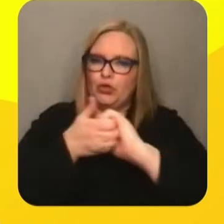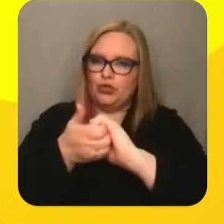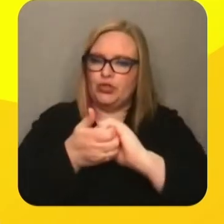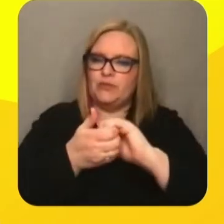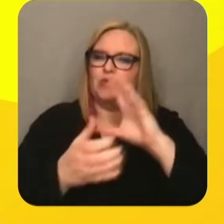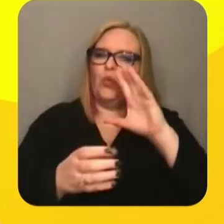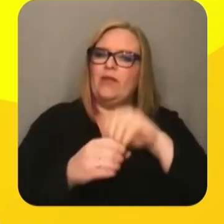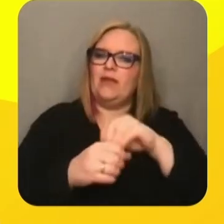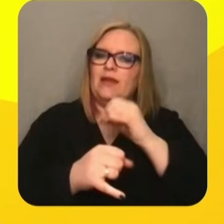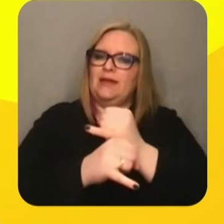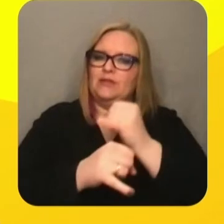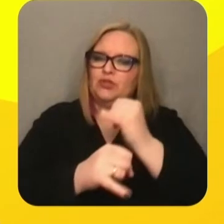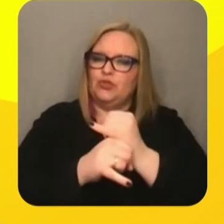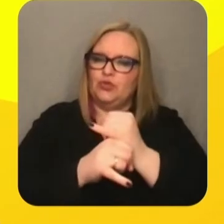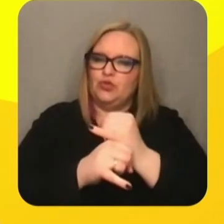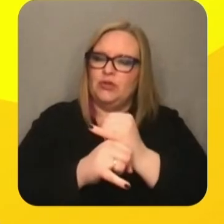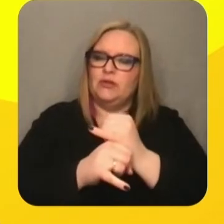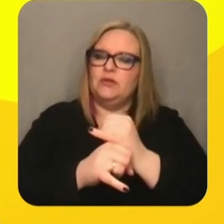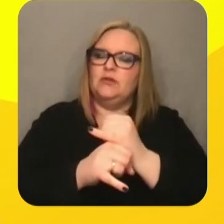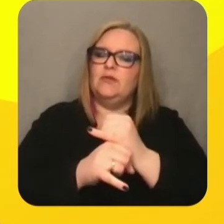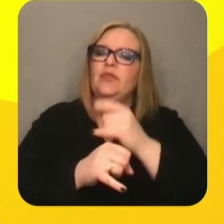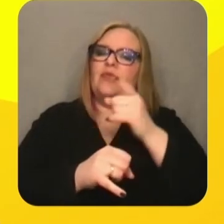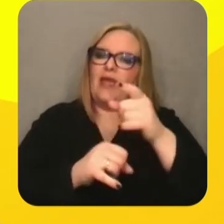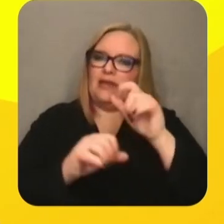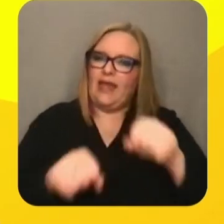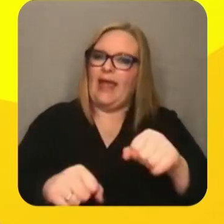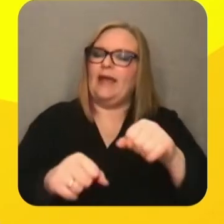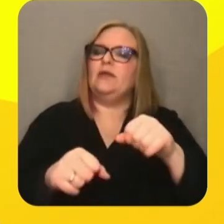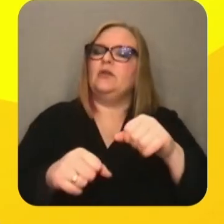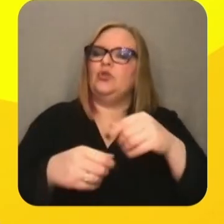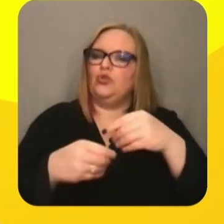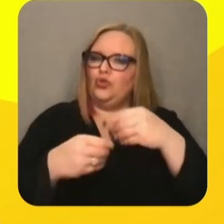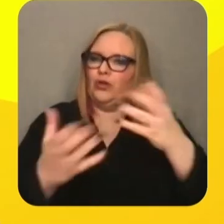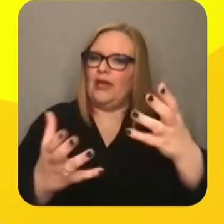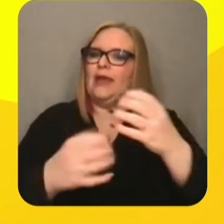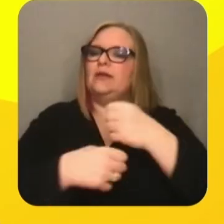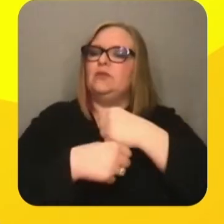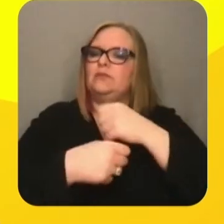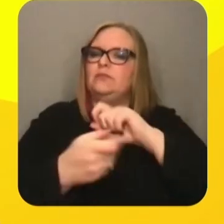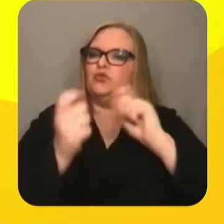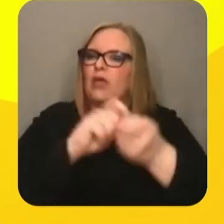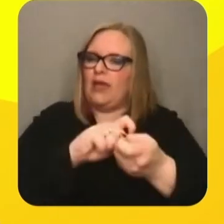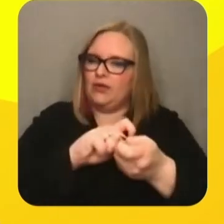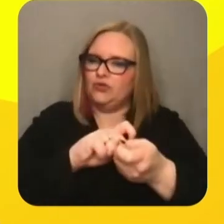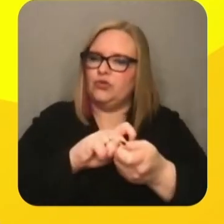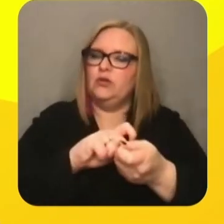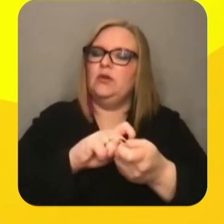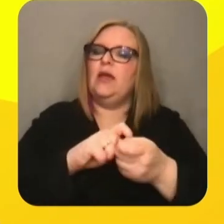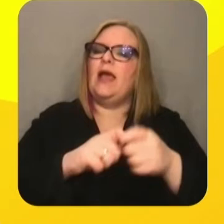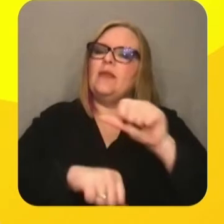that are in a position to create change and galvanizing your employee base to actually be part of that relationship.